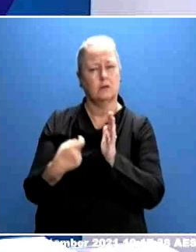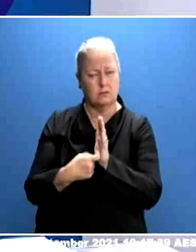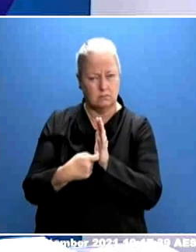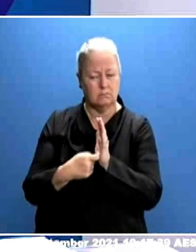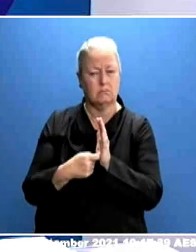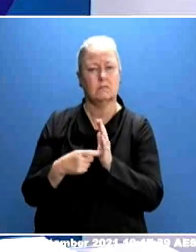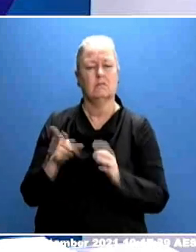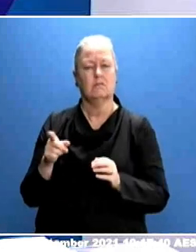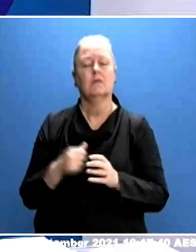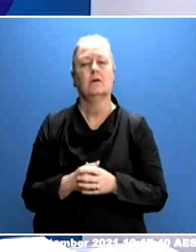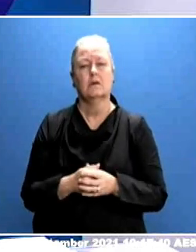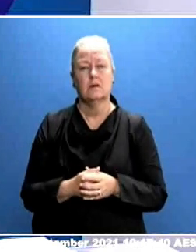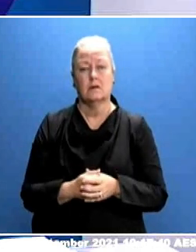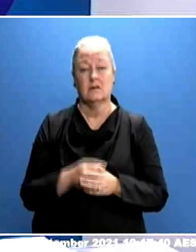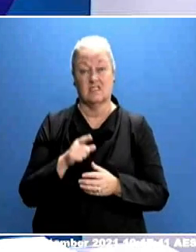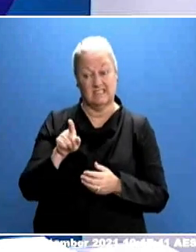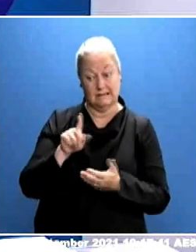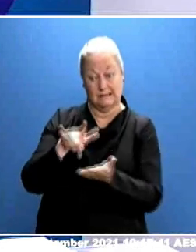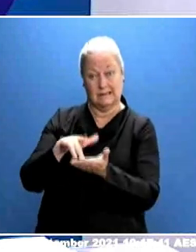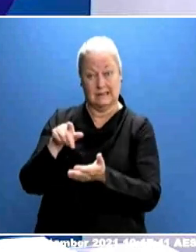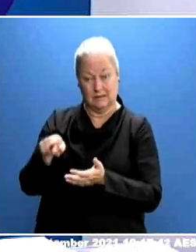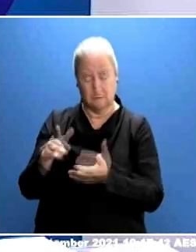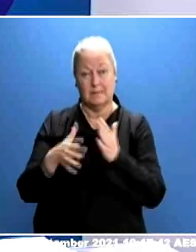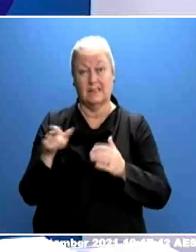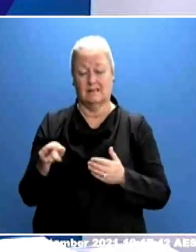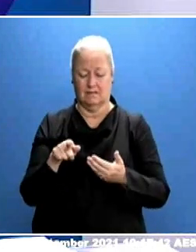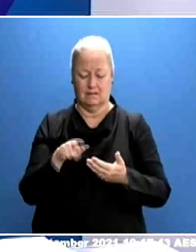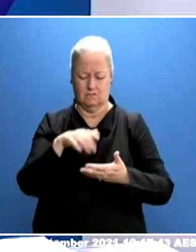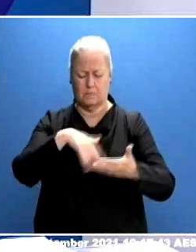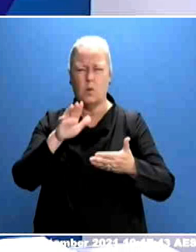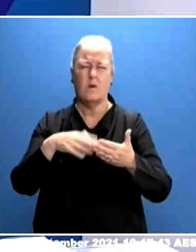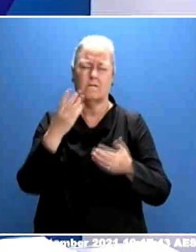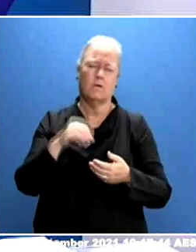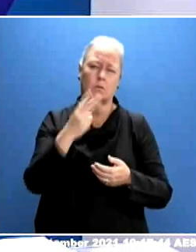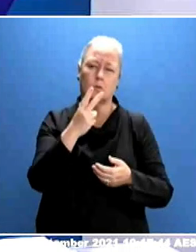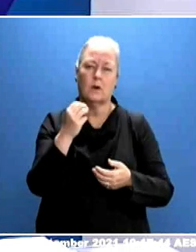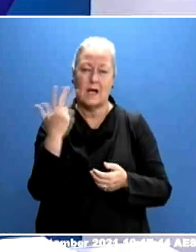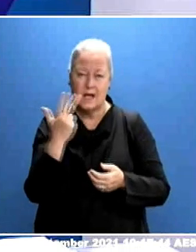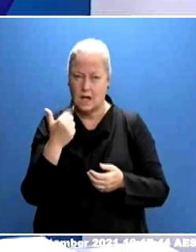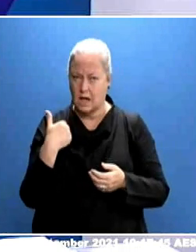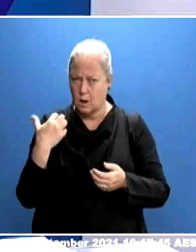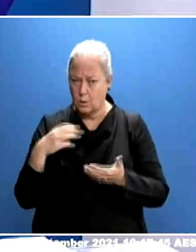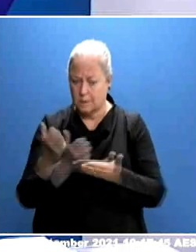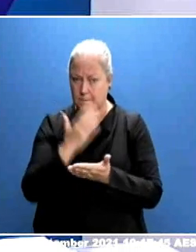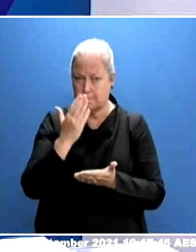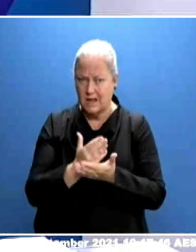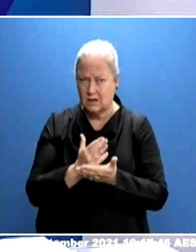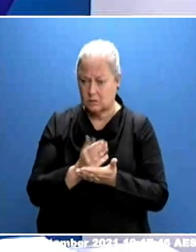although her report is written in 2018, so I just want to make sure that Dr Thompson understands that you're asking her